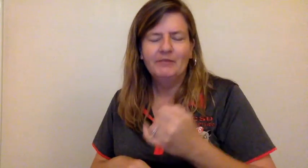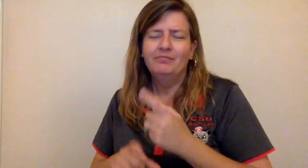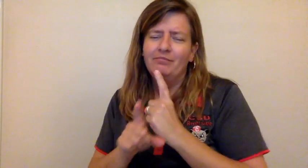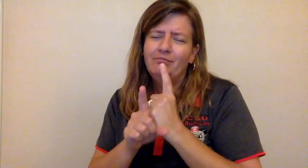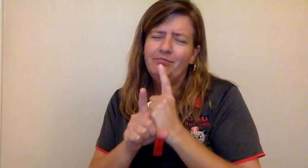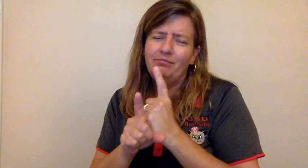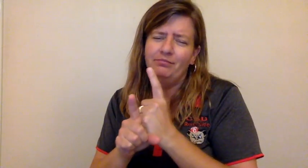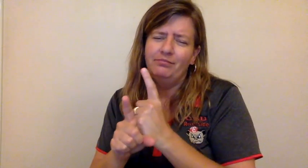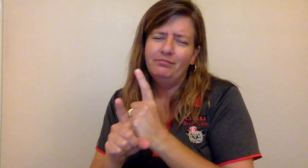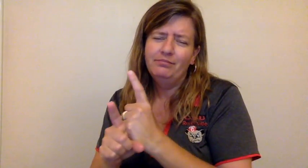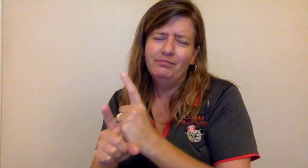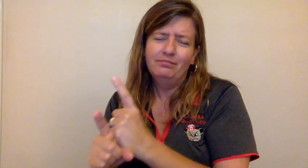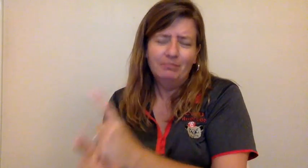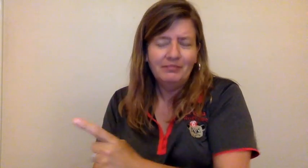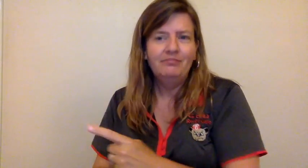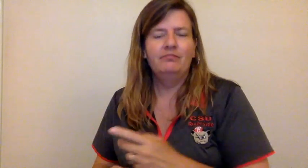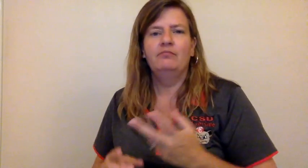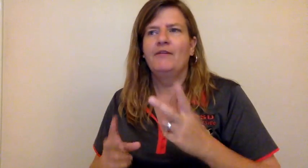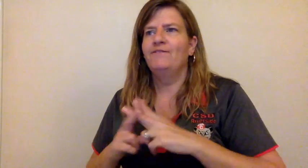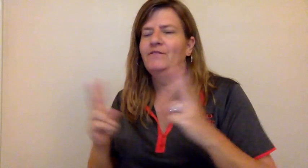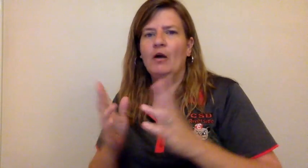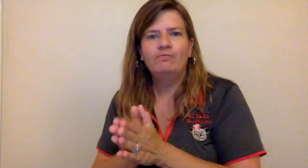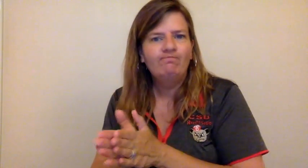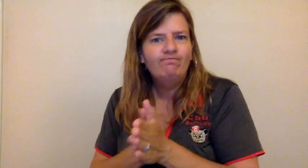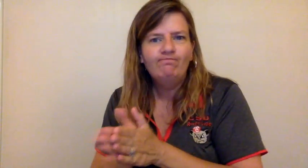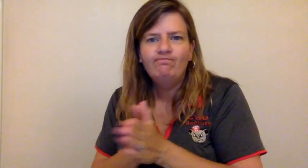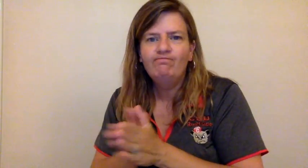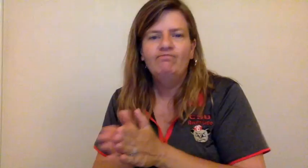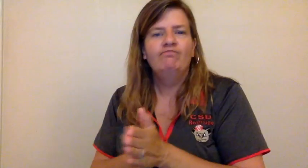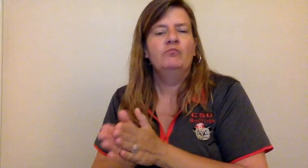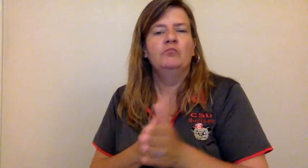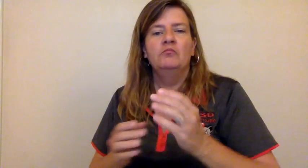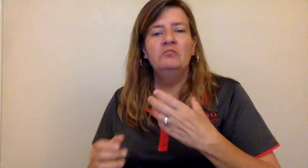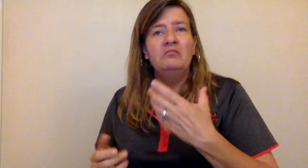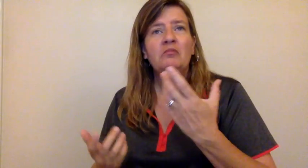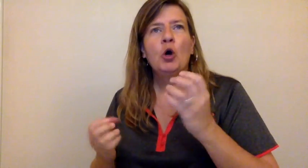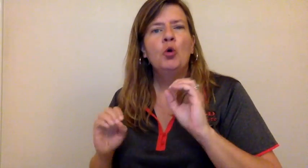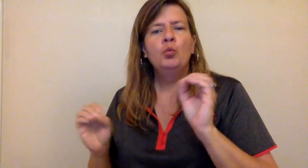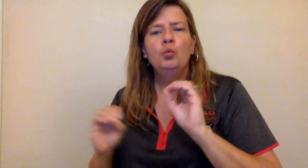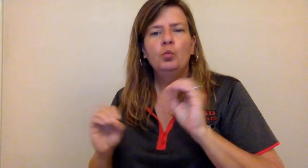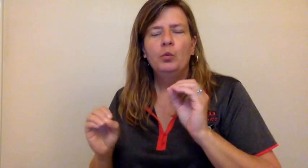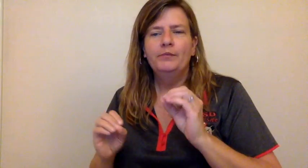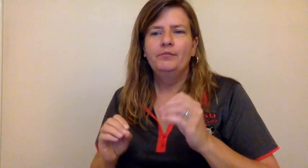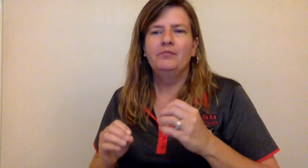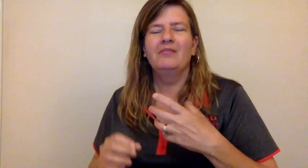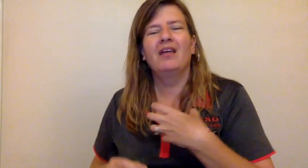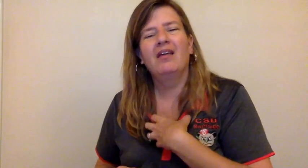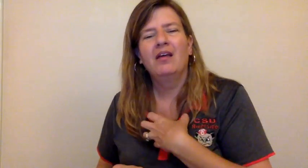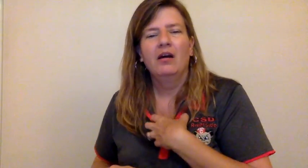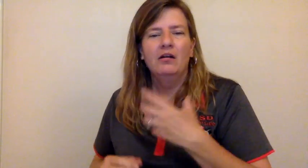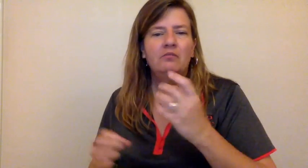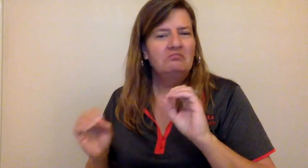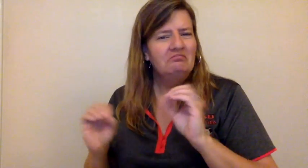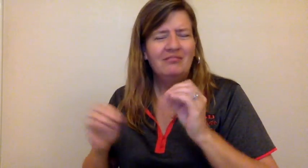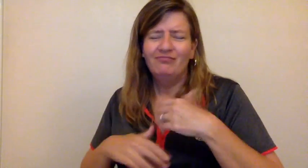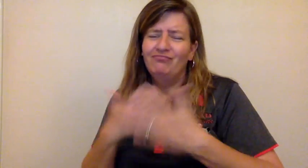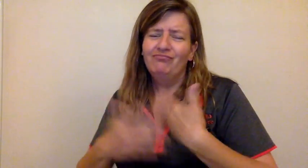in off campus work experience, but nonetheless their attendance has been off the charts. They never gripe about the work.